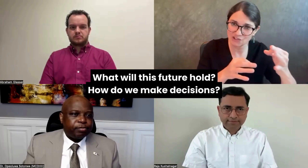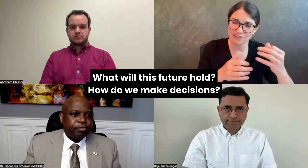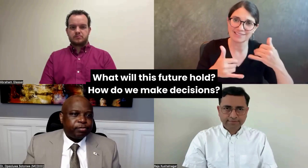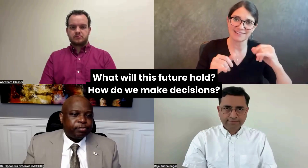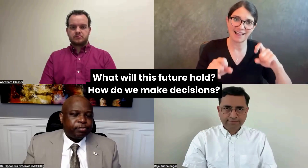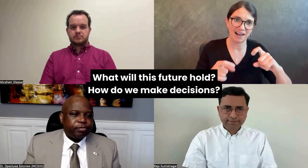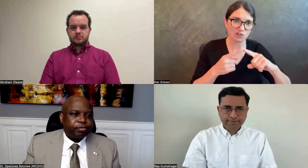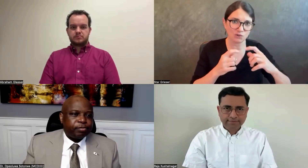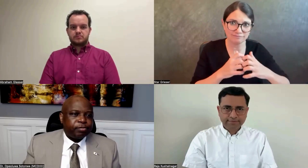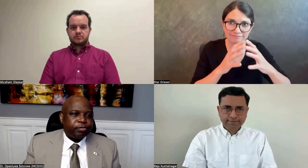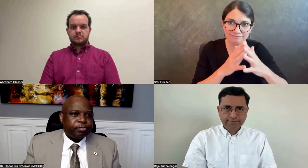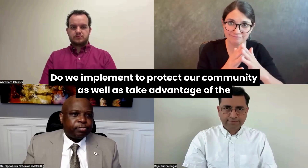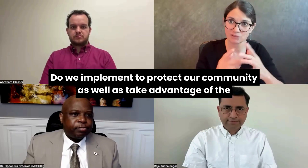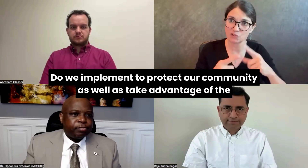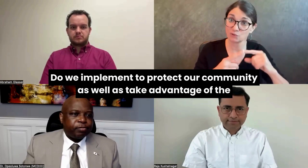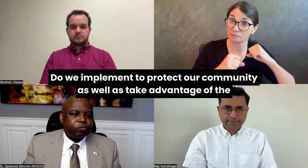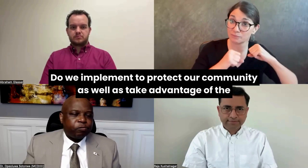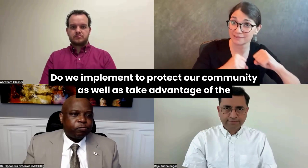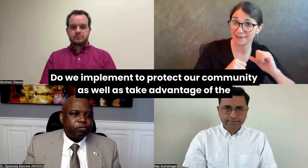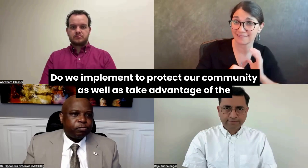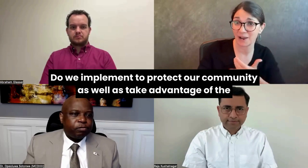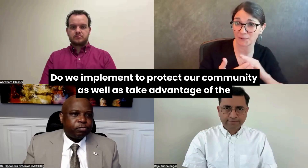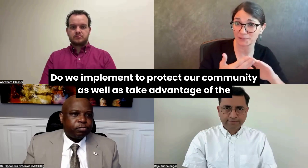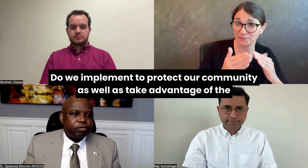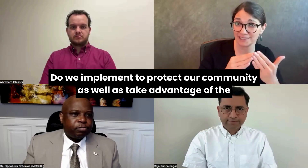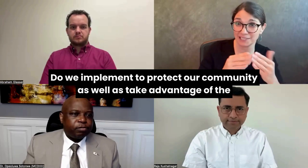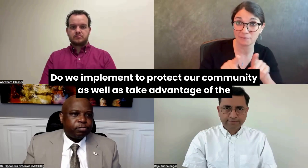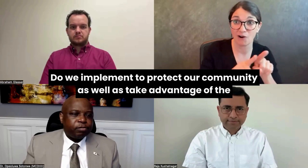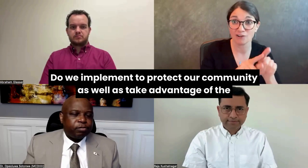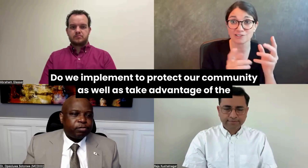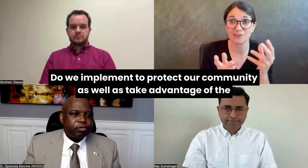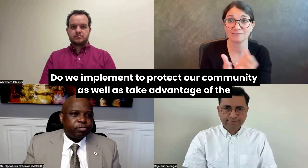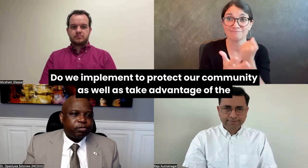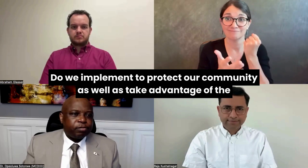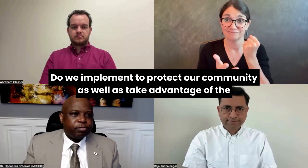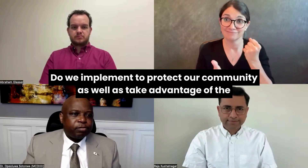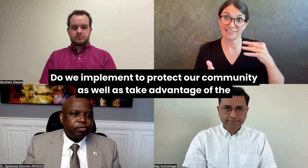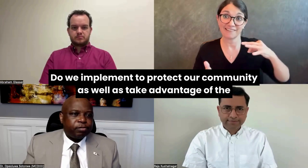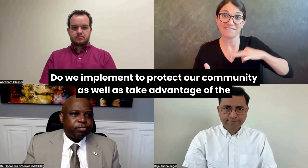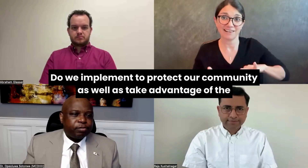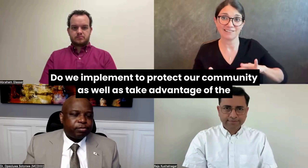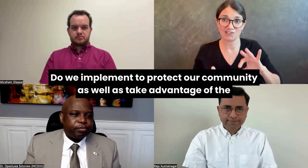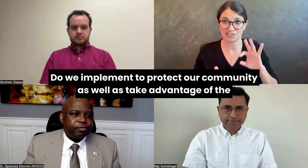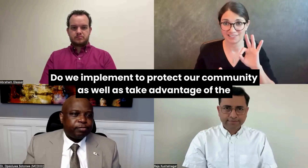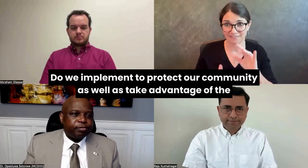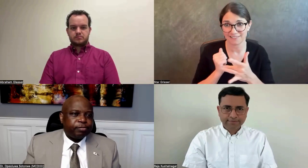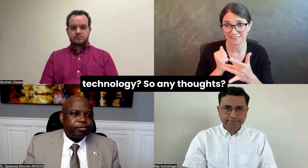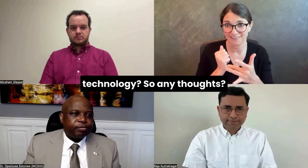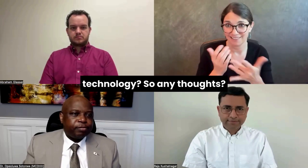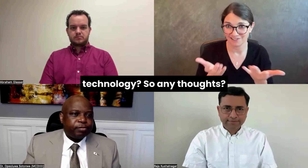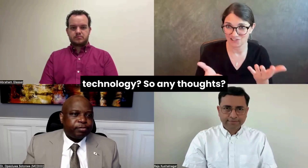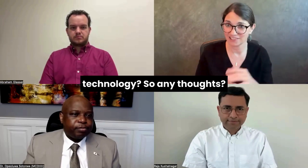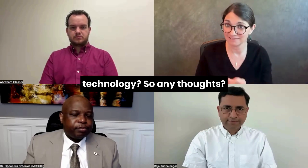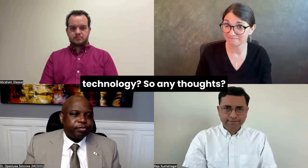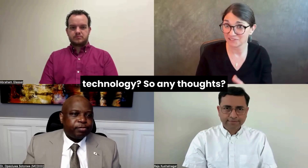Do we implement to protect our community as well as take advantage of the technology? So any thoughts?